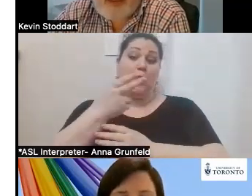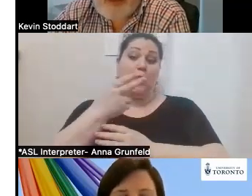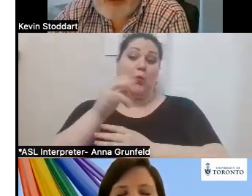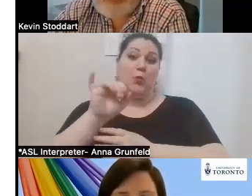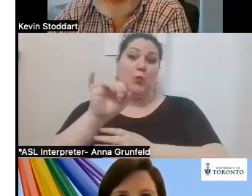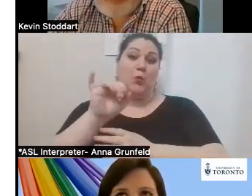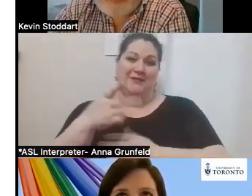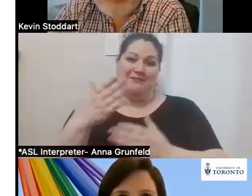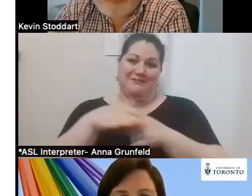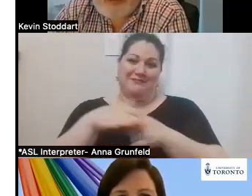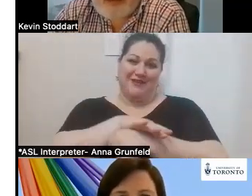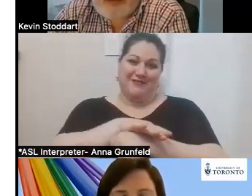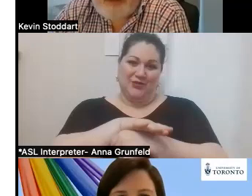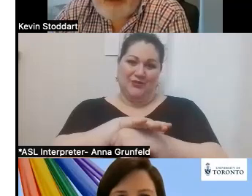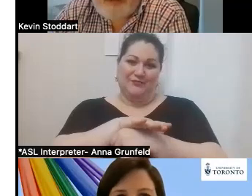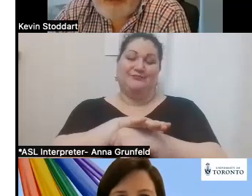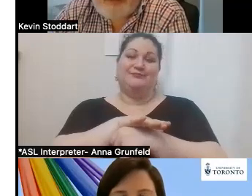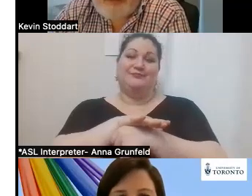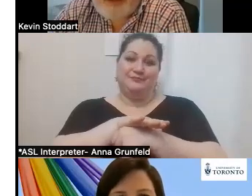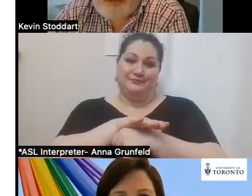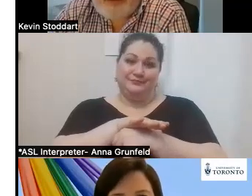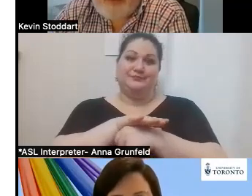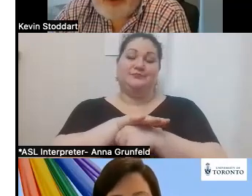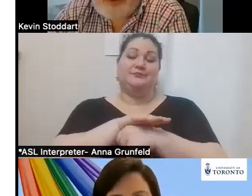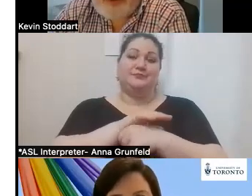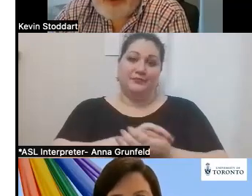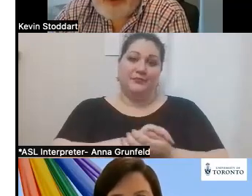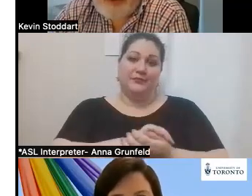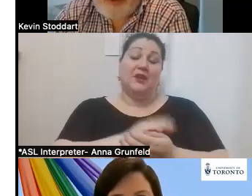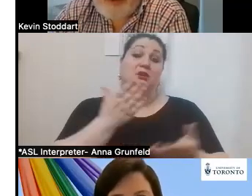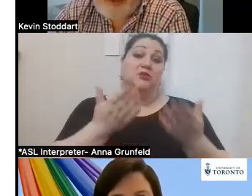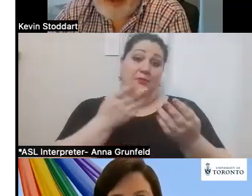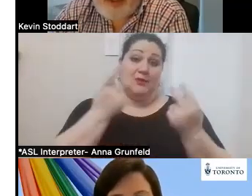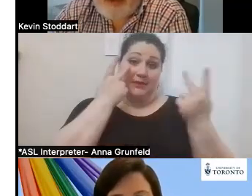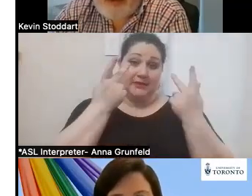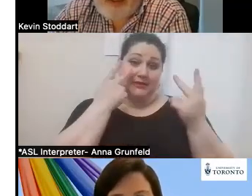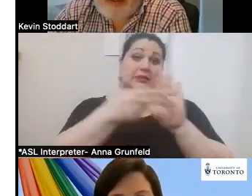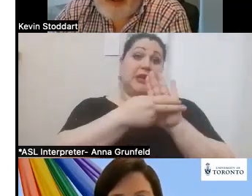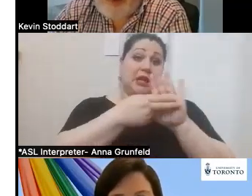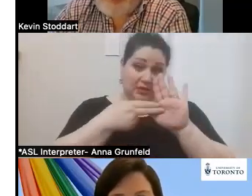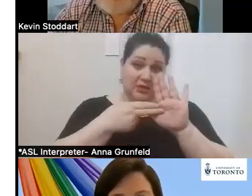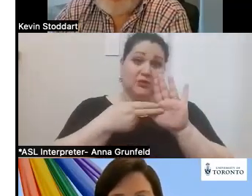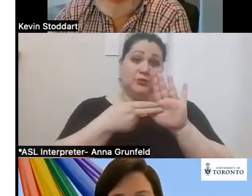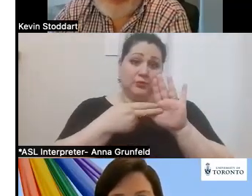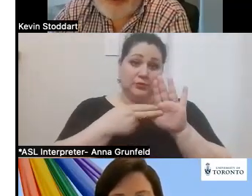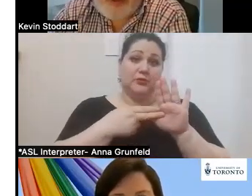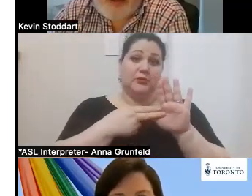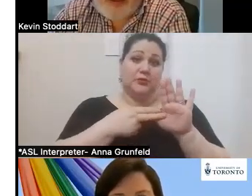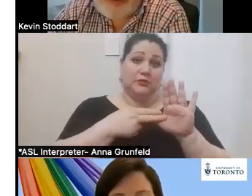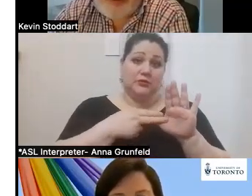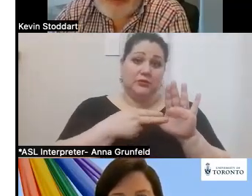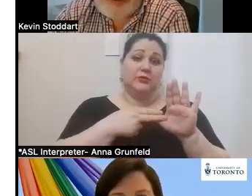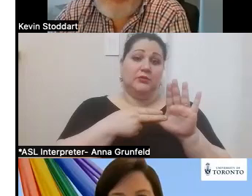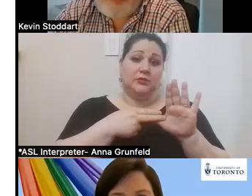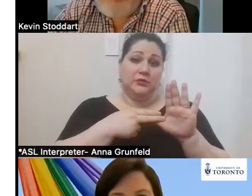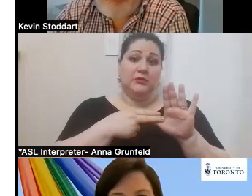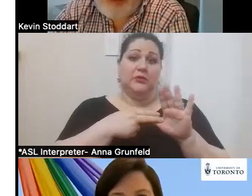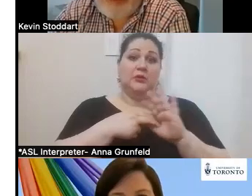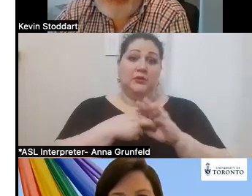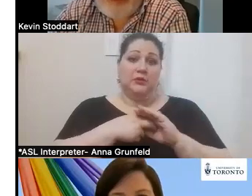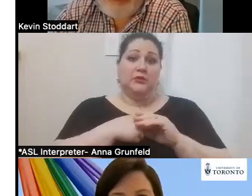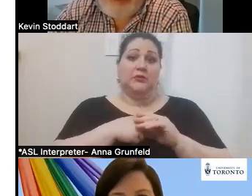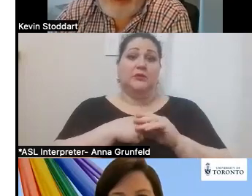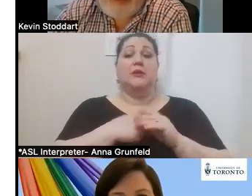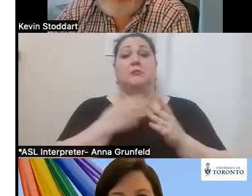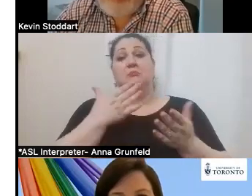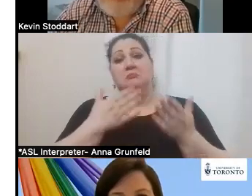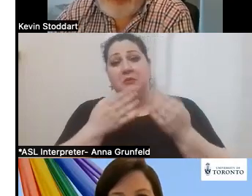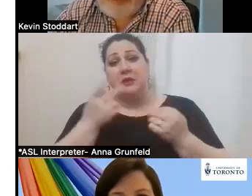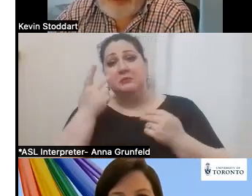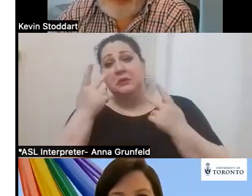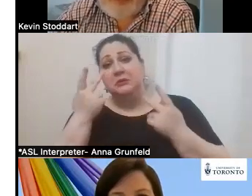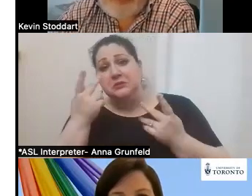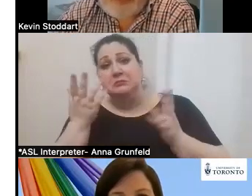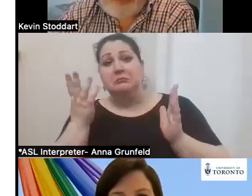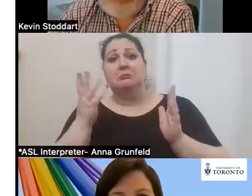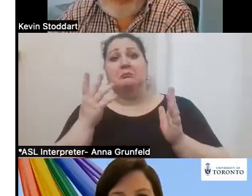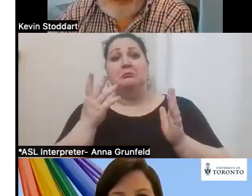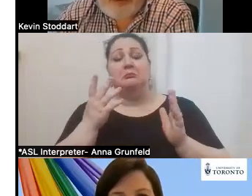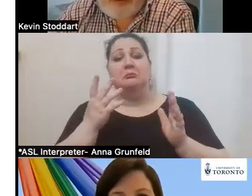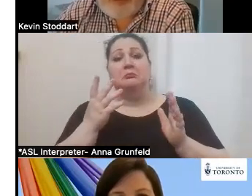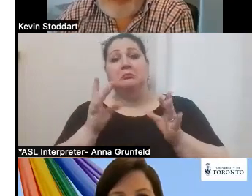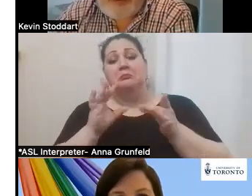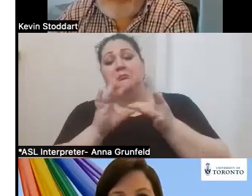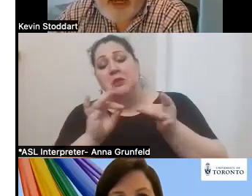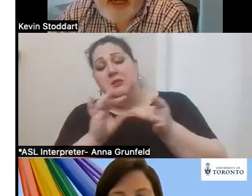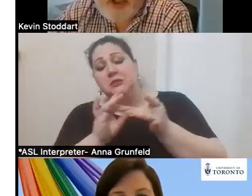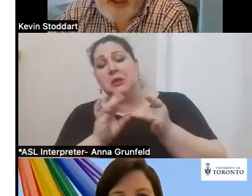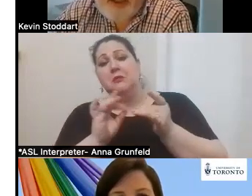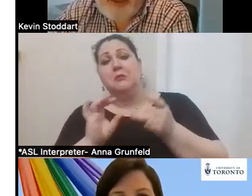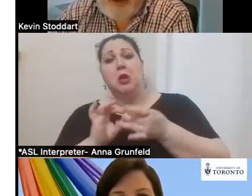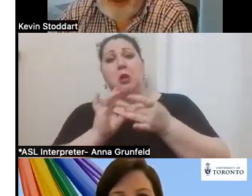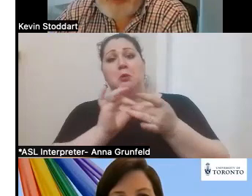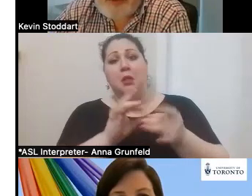see a diagnosis, a cursory diagnostic statement made if somebody is an inpatient in a hospital